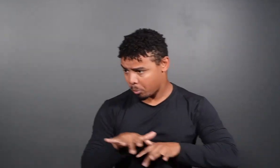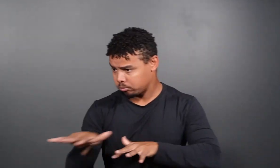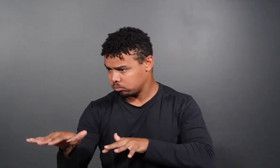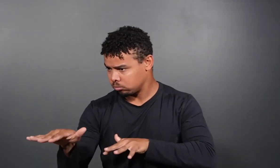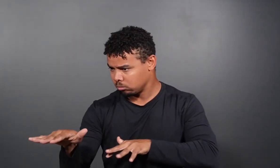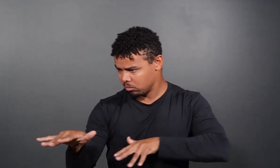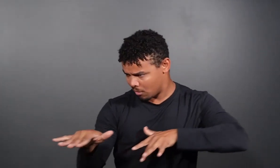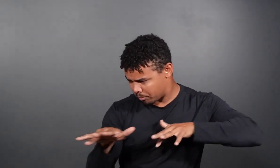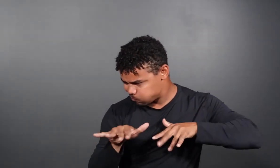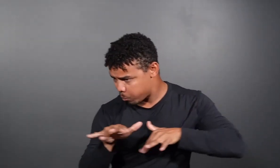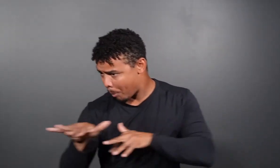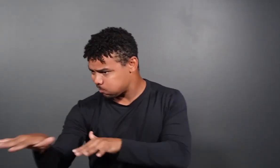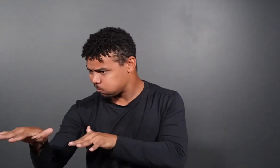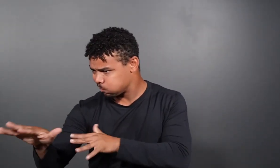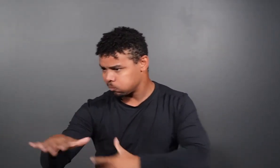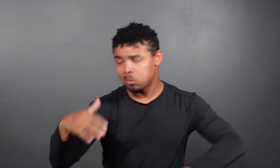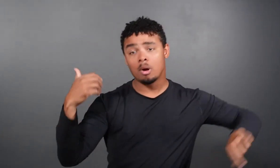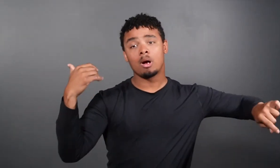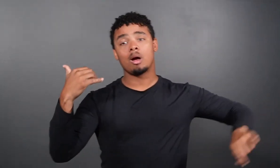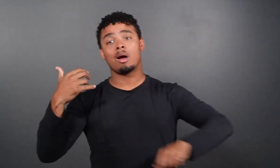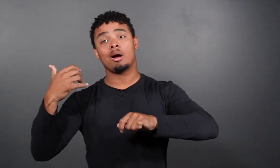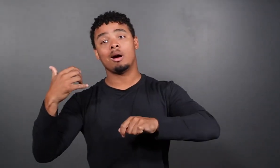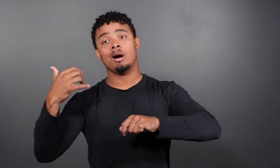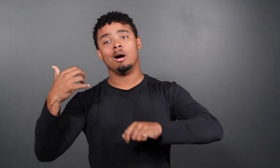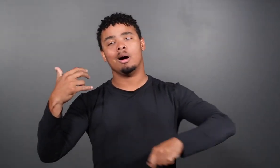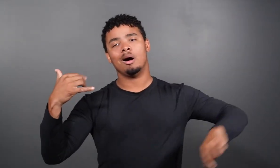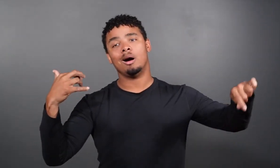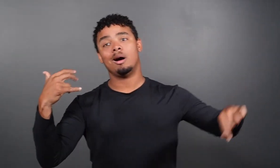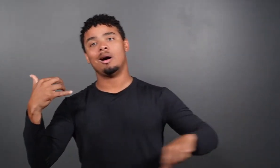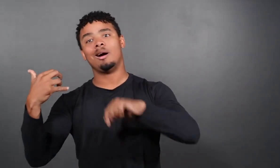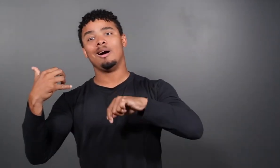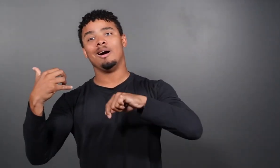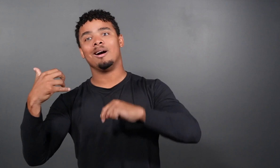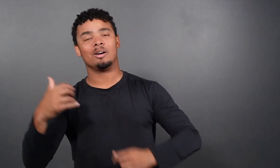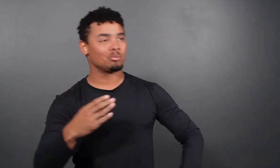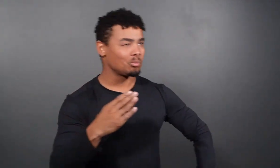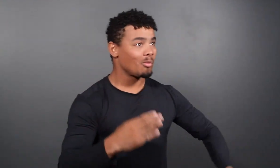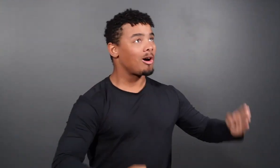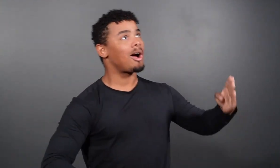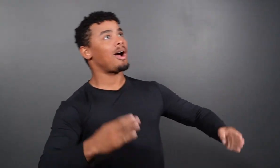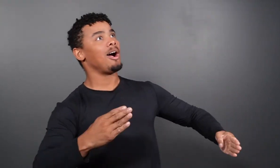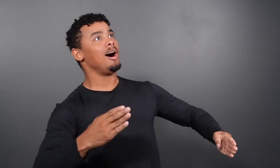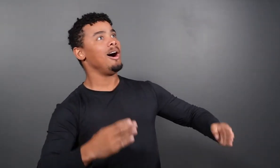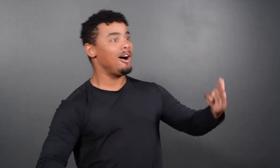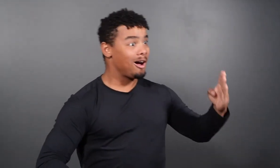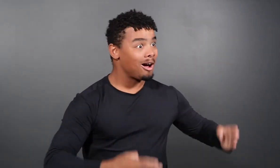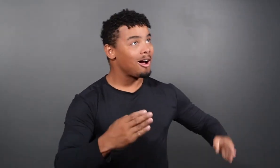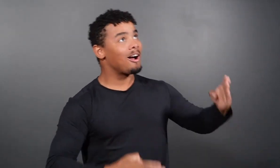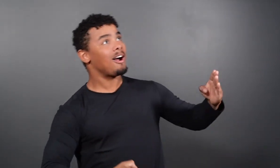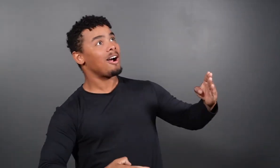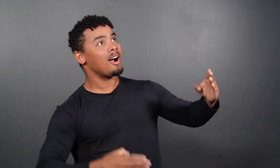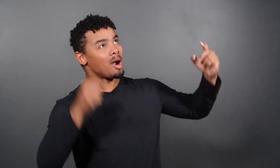the river the cello the doll